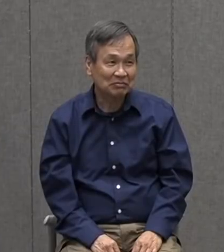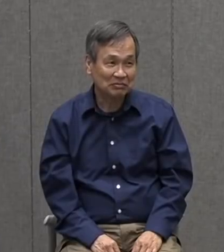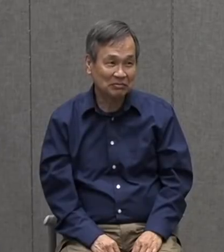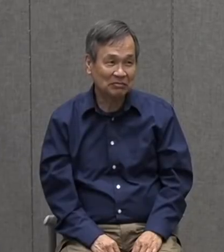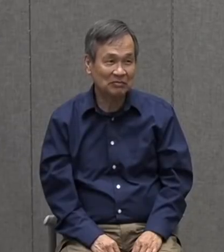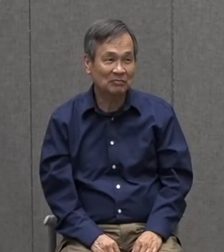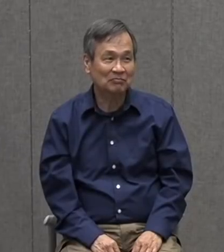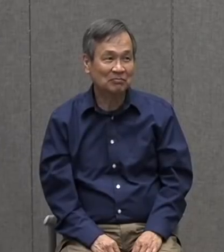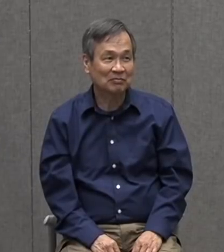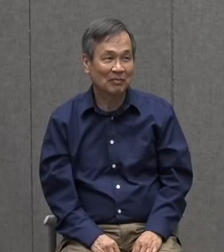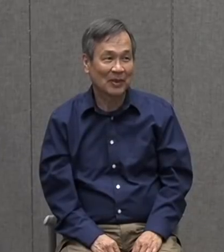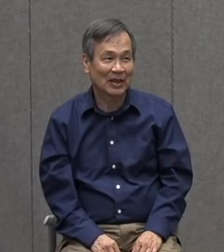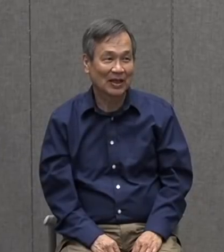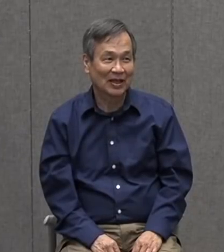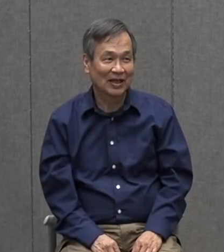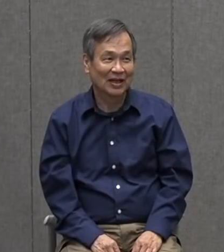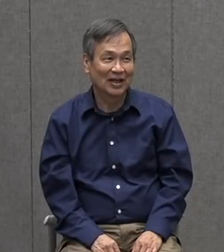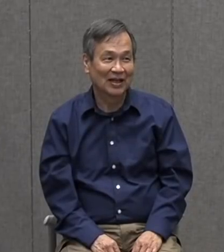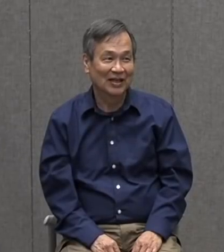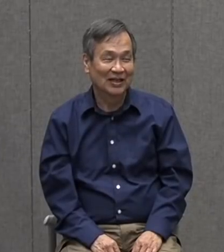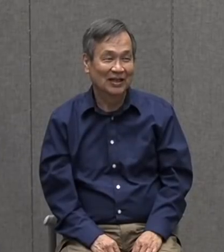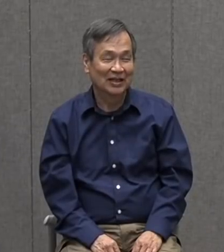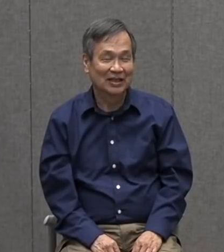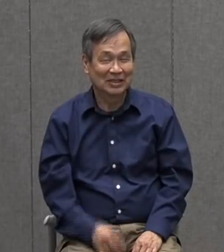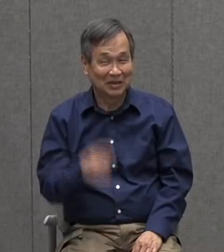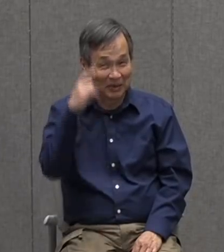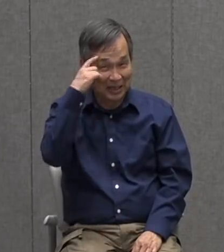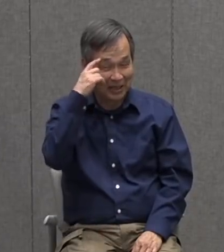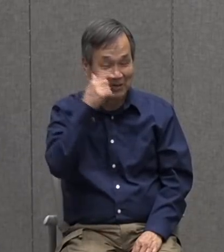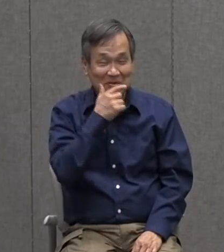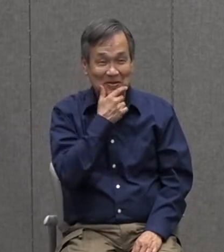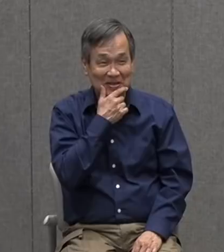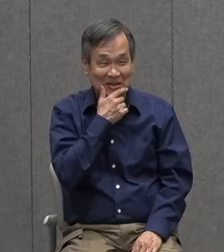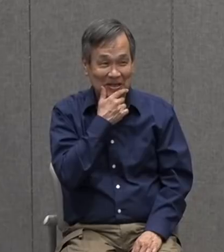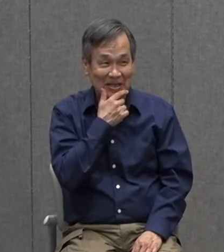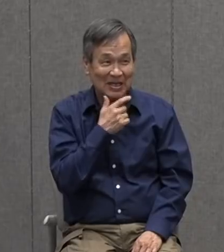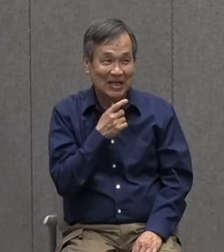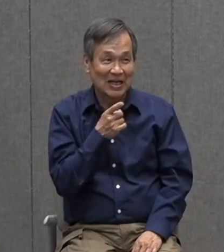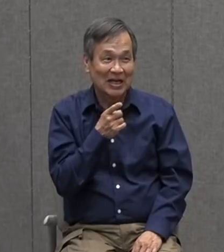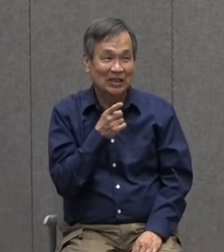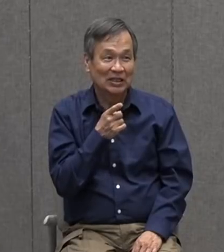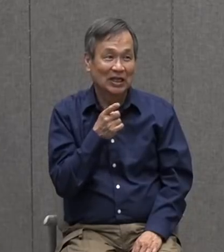Now you're making me second guess myself if there's any other factors. I can't circle one, she already has that.